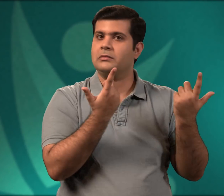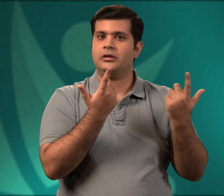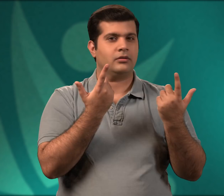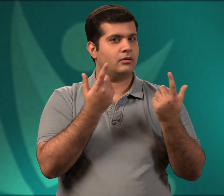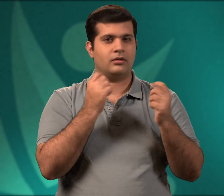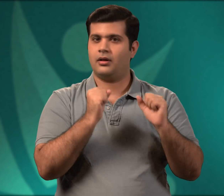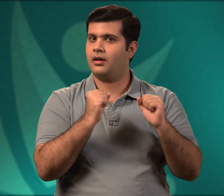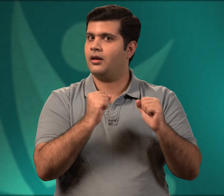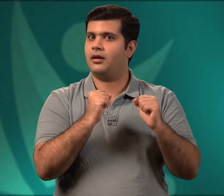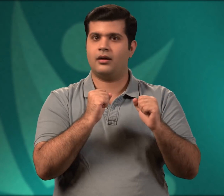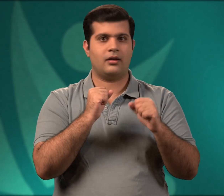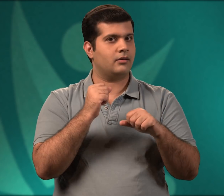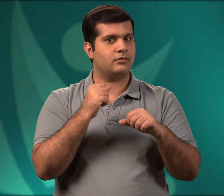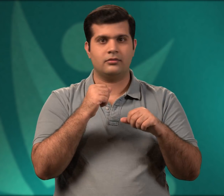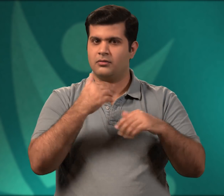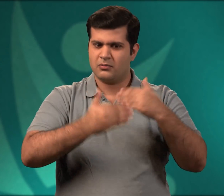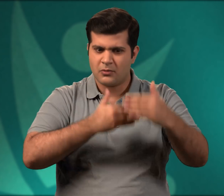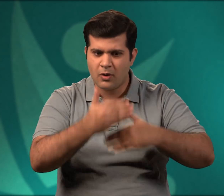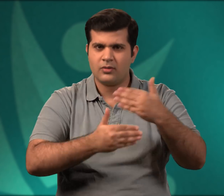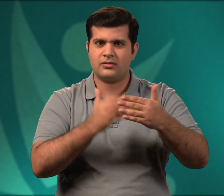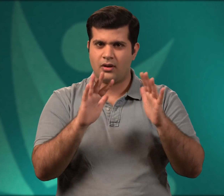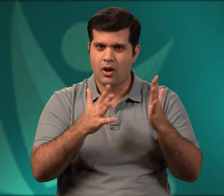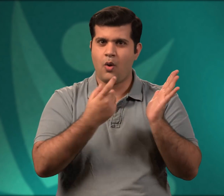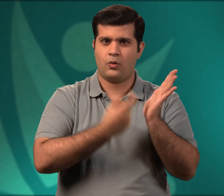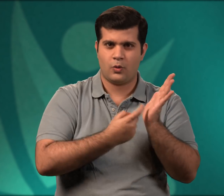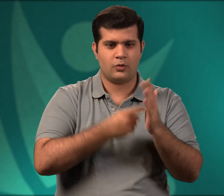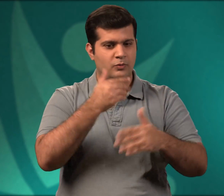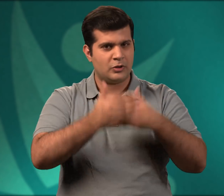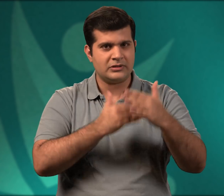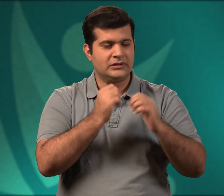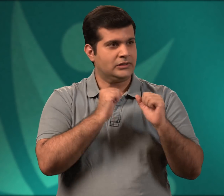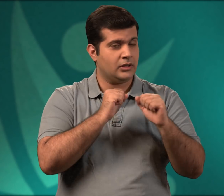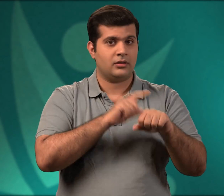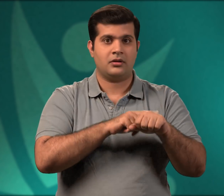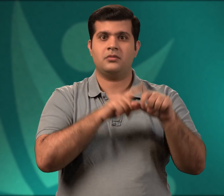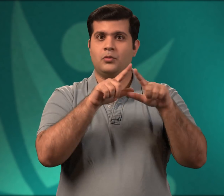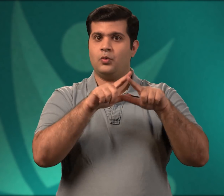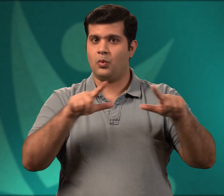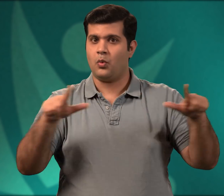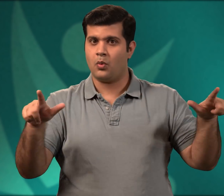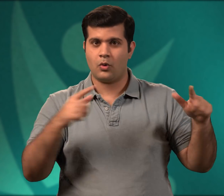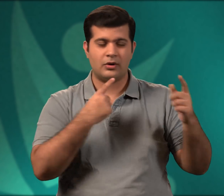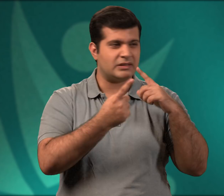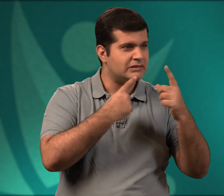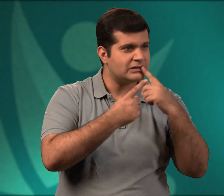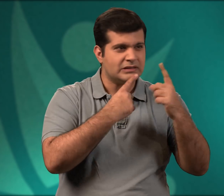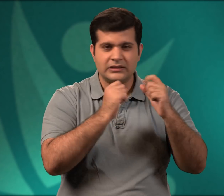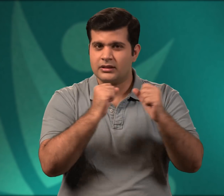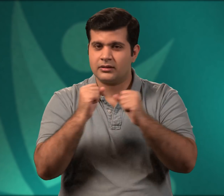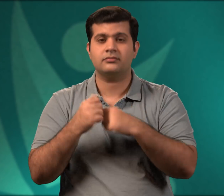However, the process and their rules were extremely difficult which caused a lot of delay.